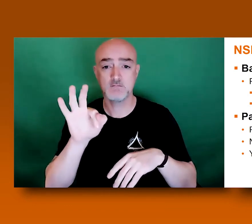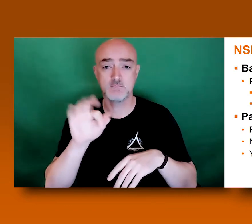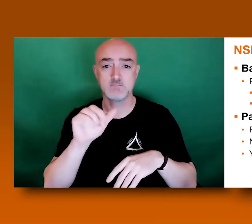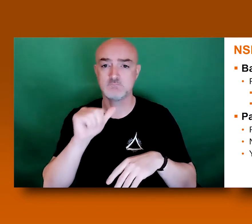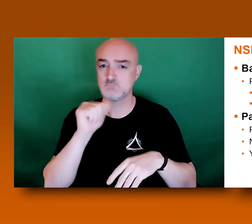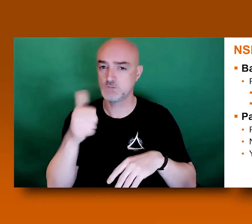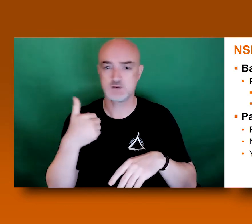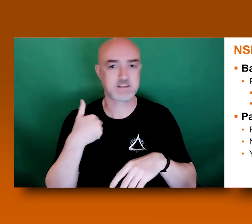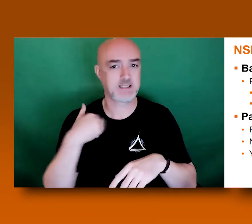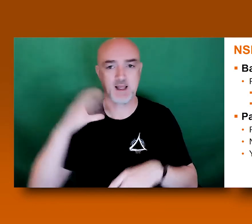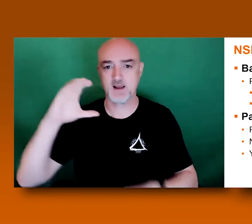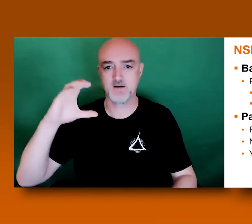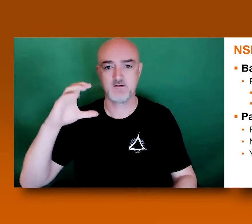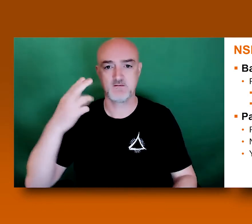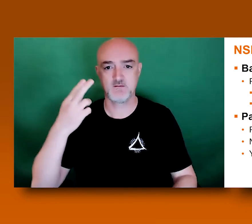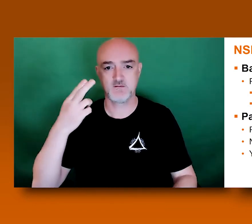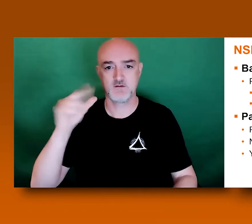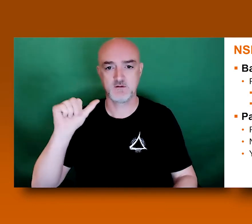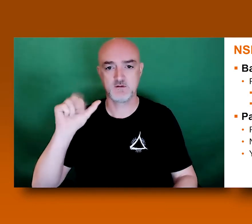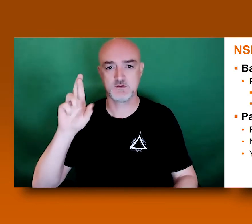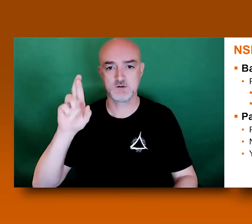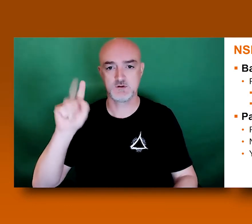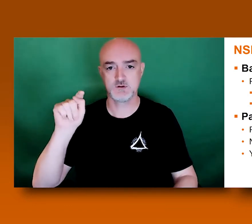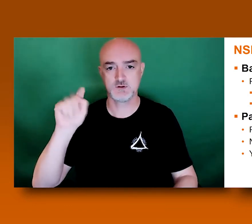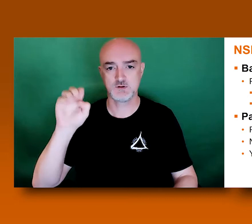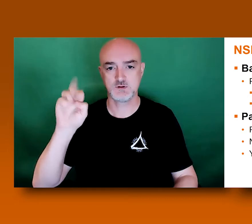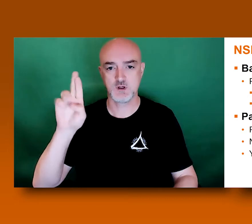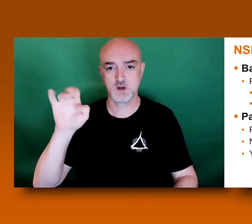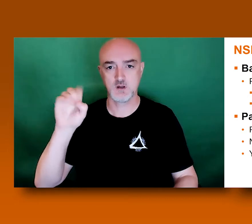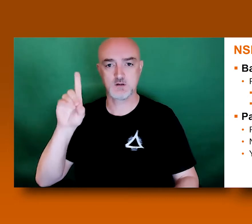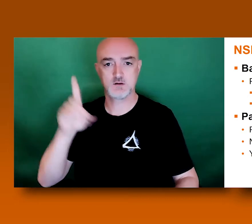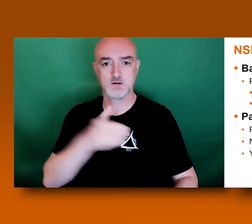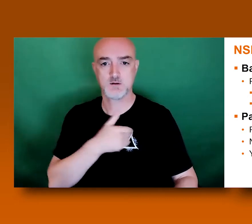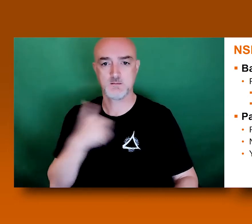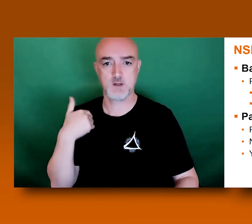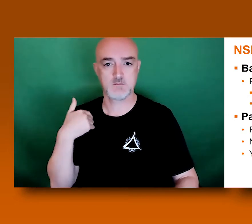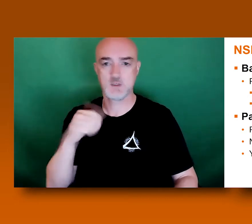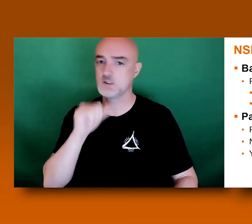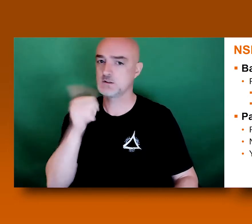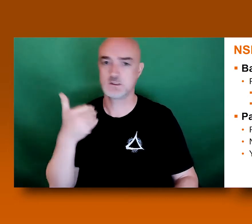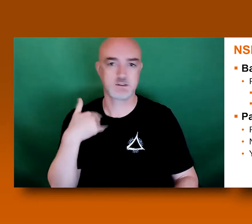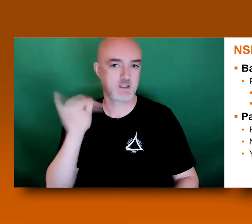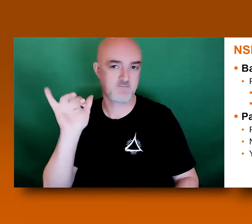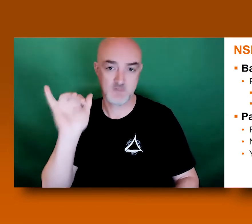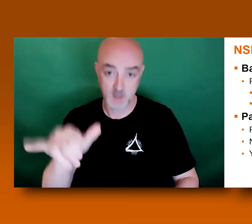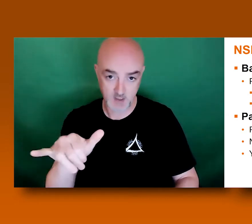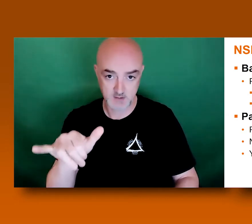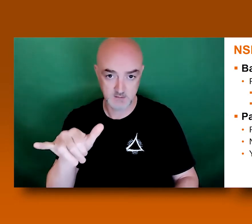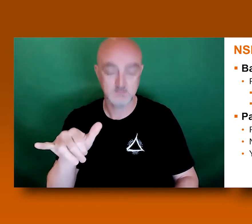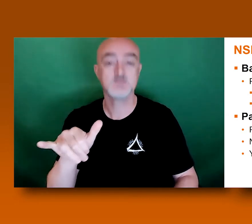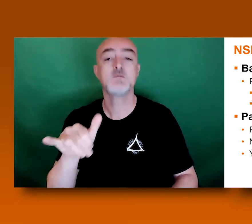And NSF, they don't have chartered members. That's not something that they utilize.